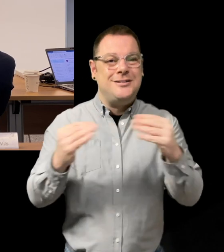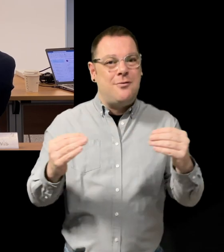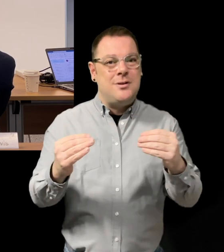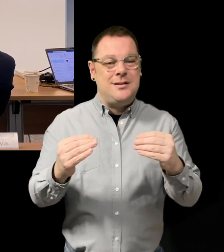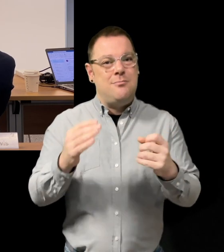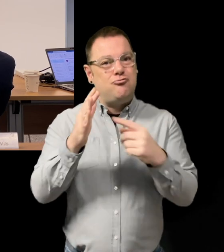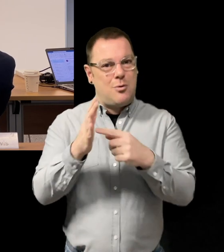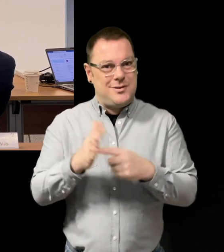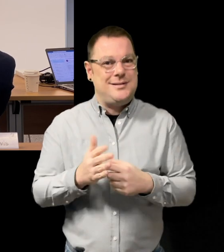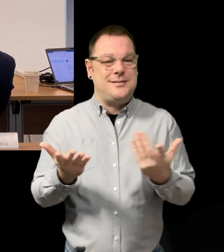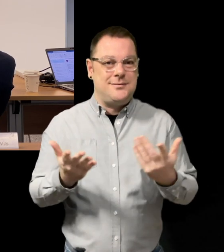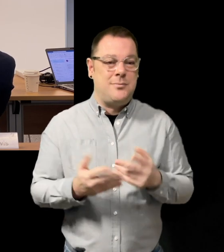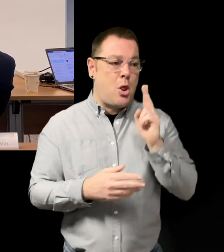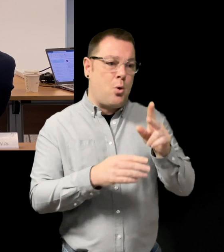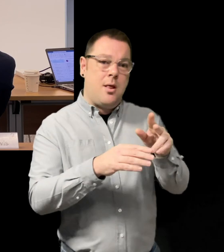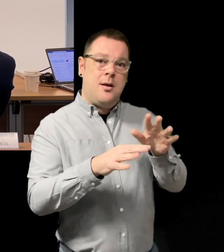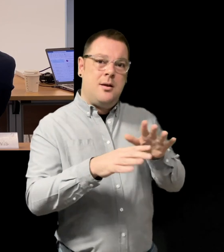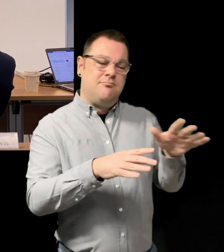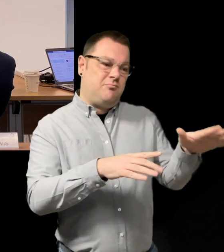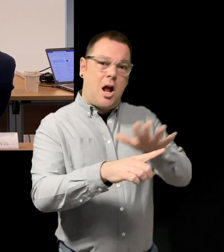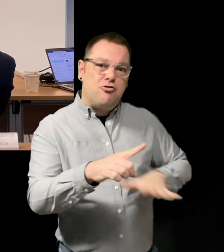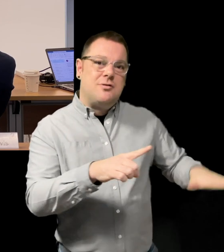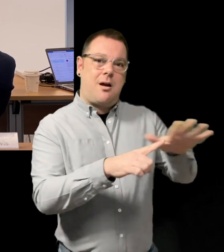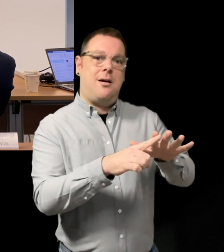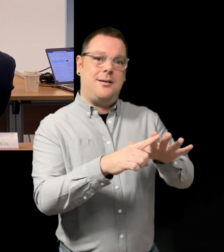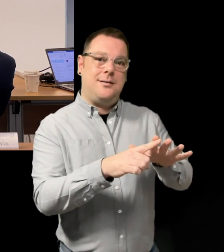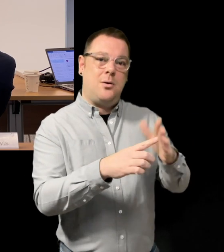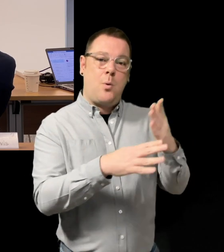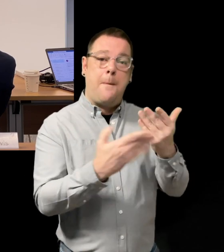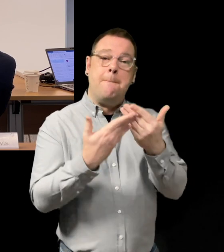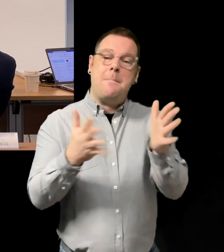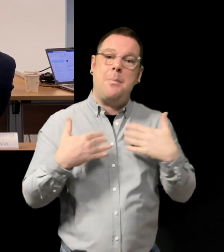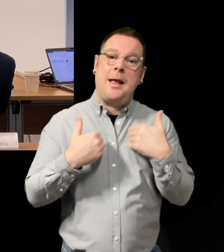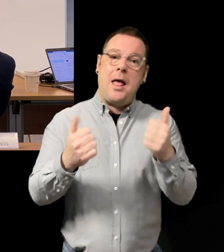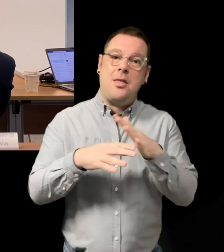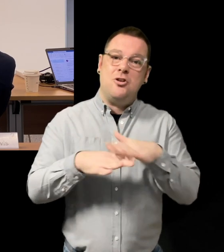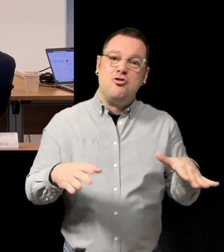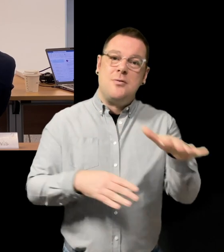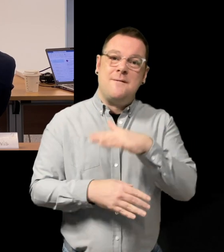Look at our countryside team working with public health and children's families, and lifelong learning,